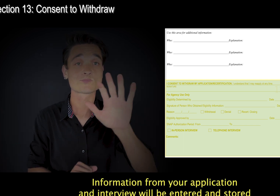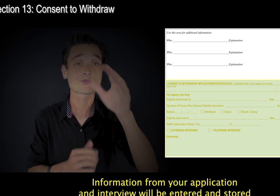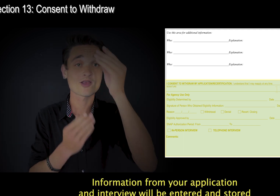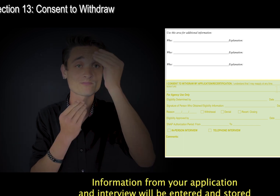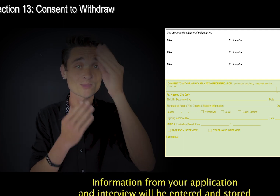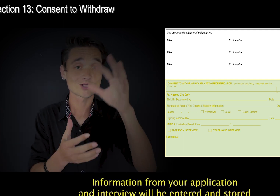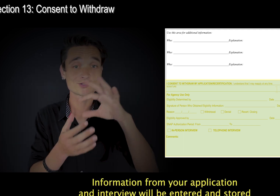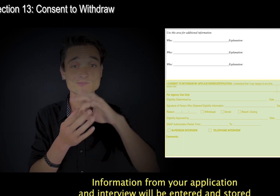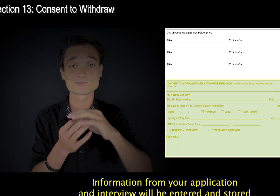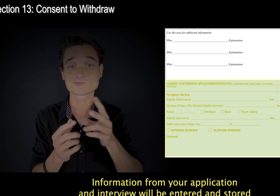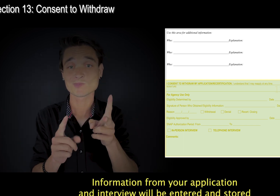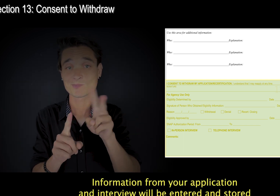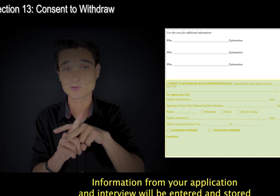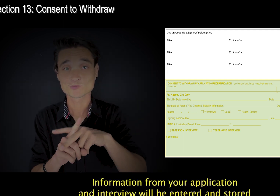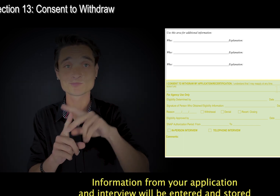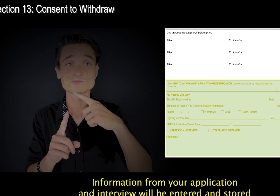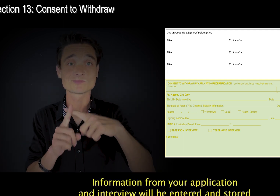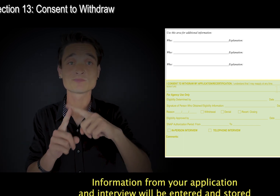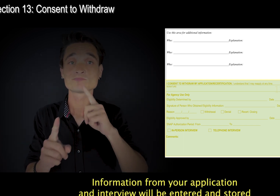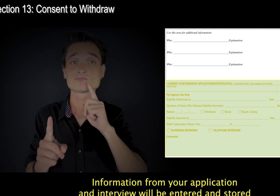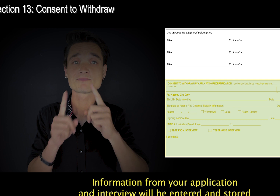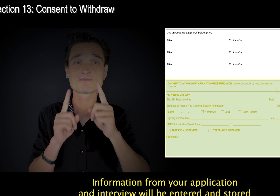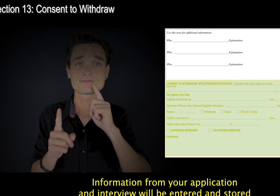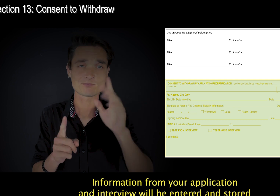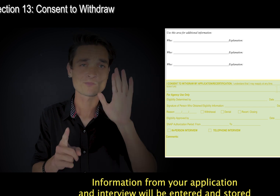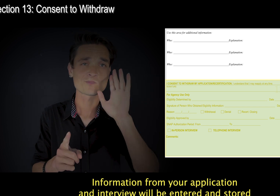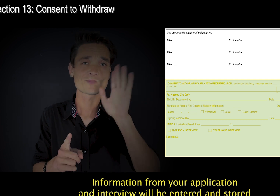Information from your application and interview will be entered and stored